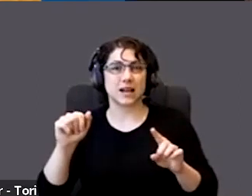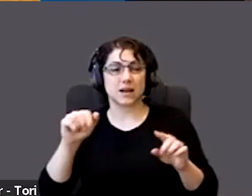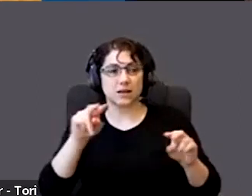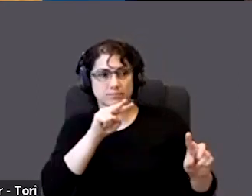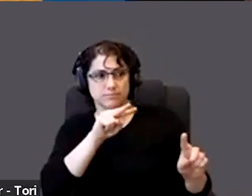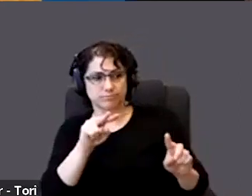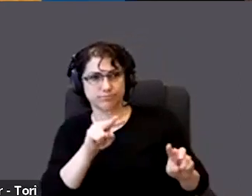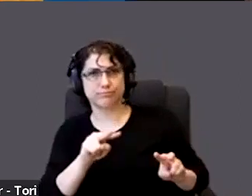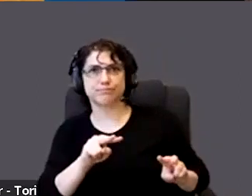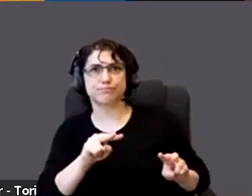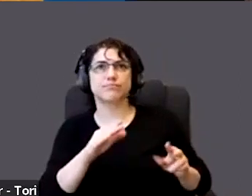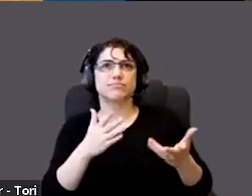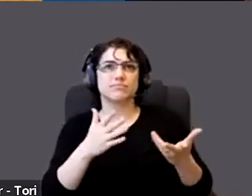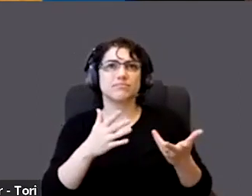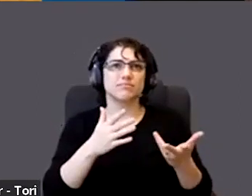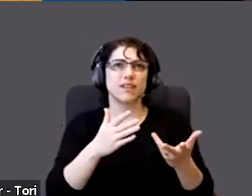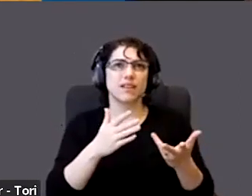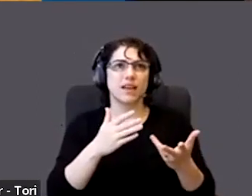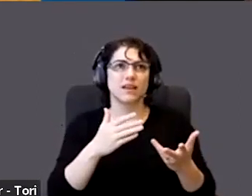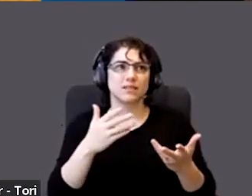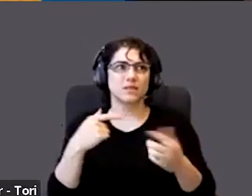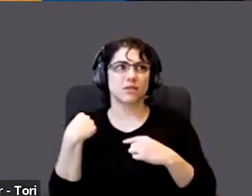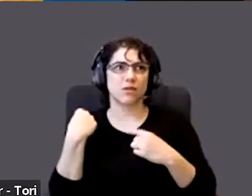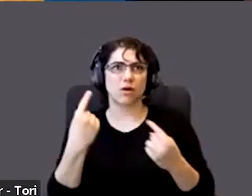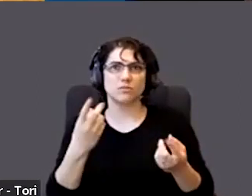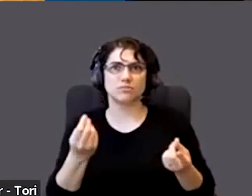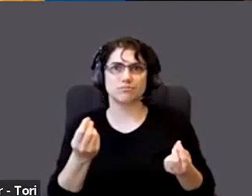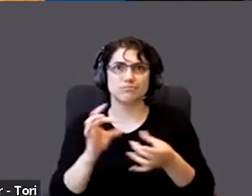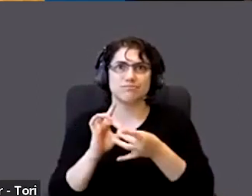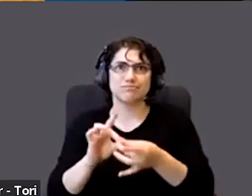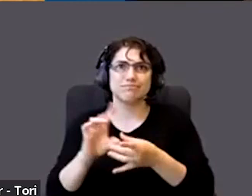And I think we will be able to connect the pipes, where all the data could flow.